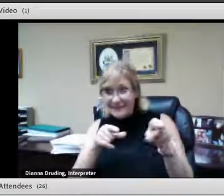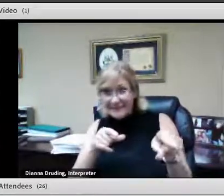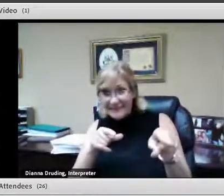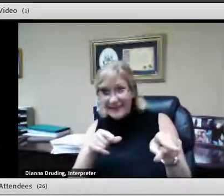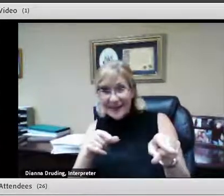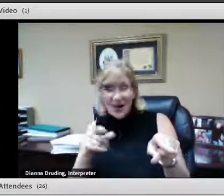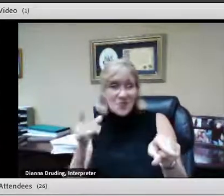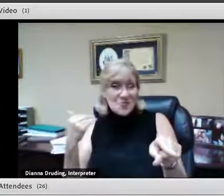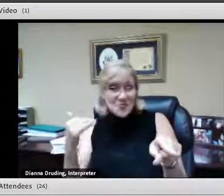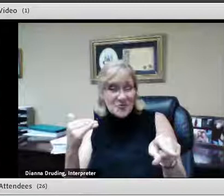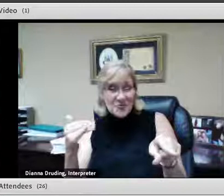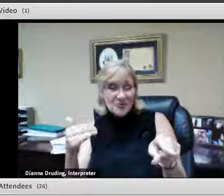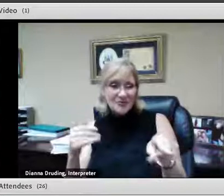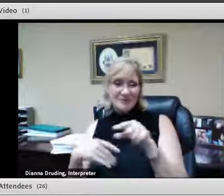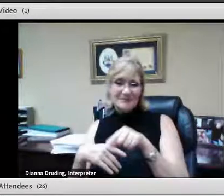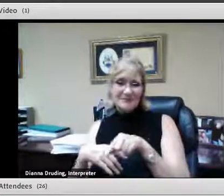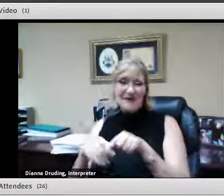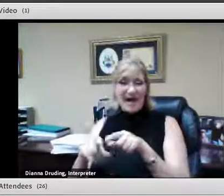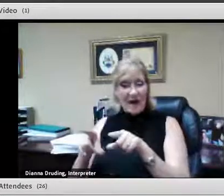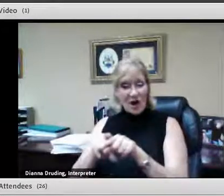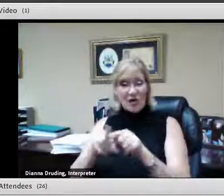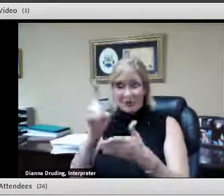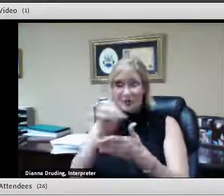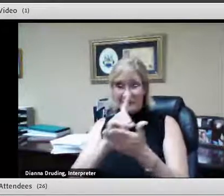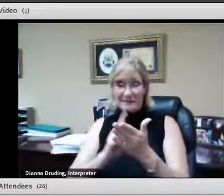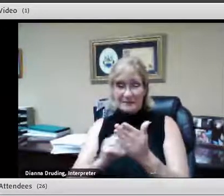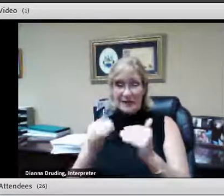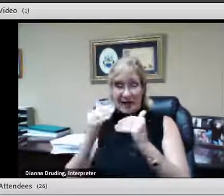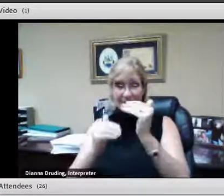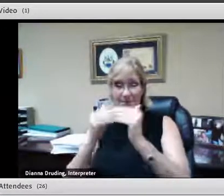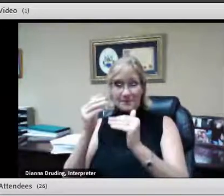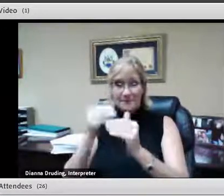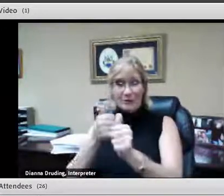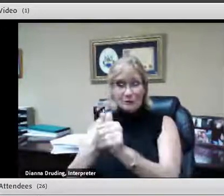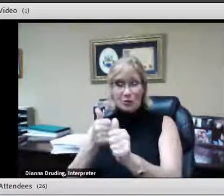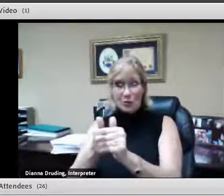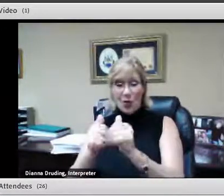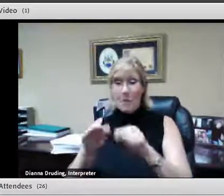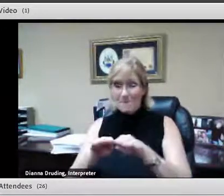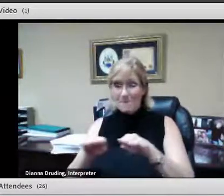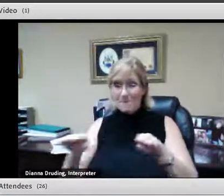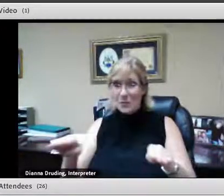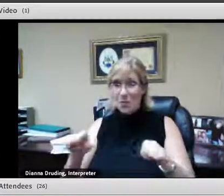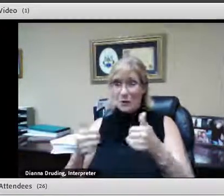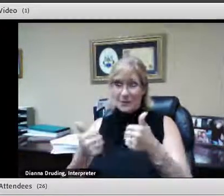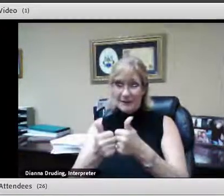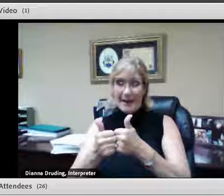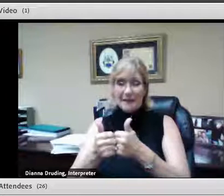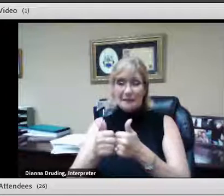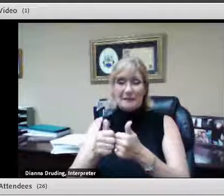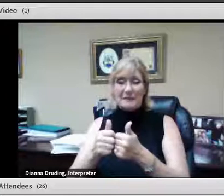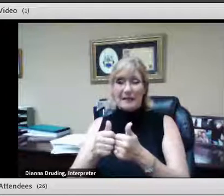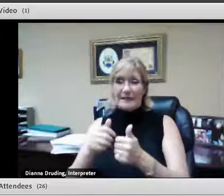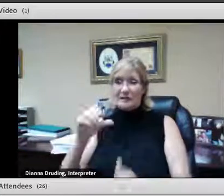And then you can actually design and build your own board-game pieces. Chess pieces are really popular to design, as well.